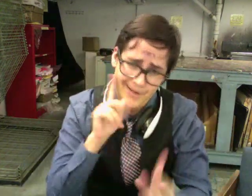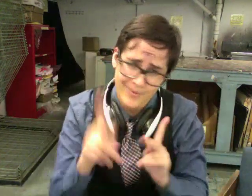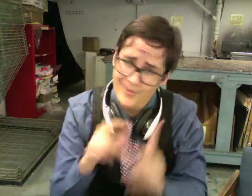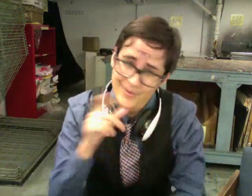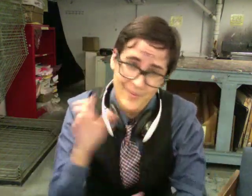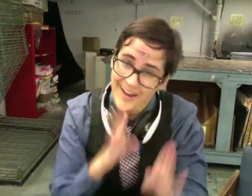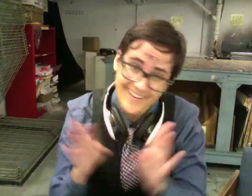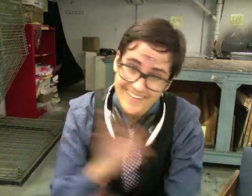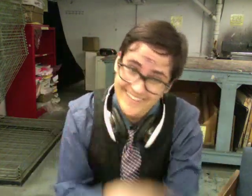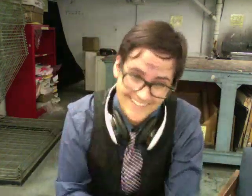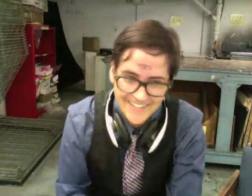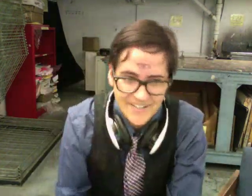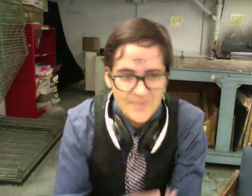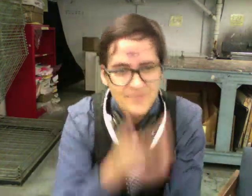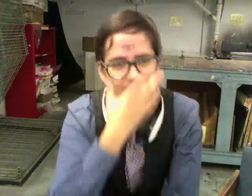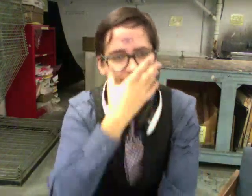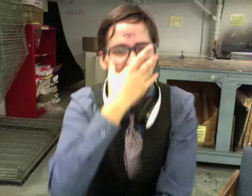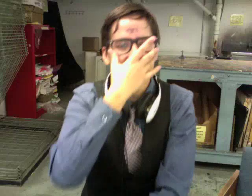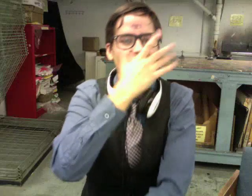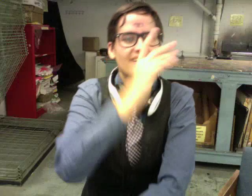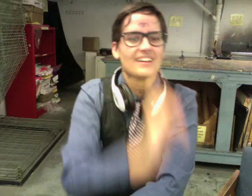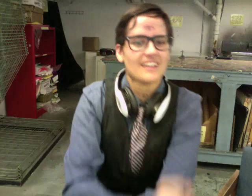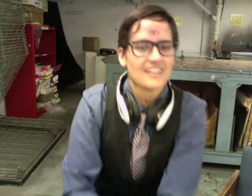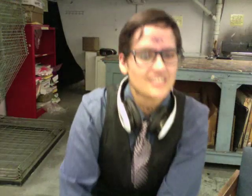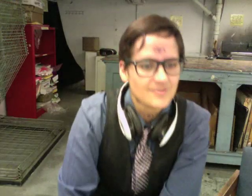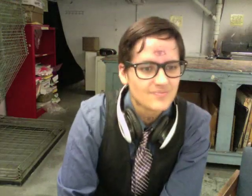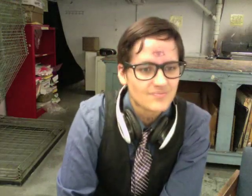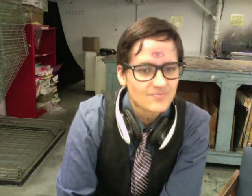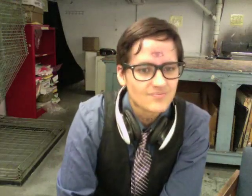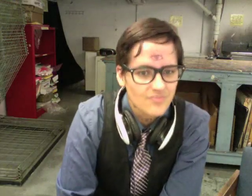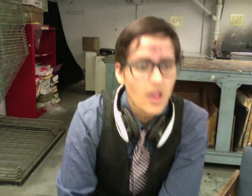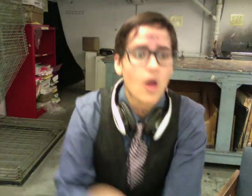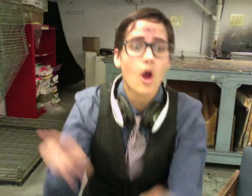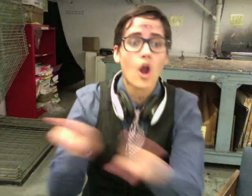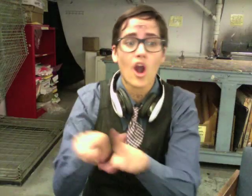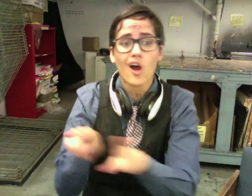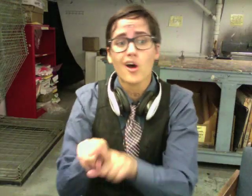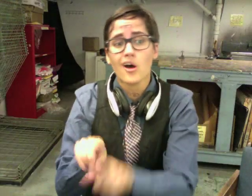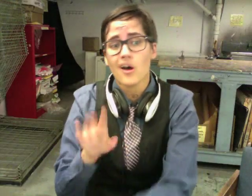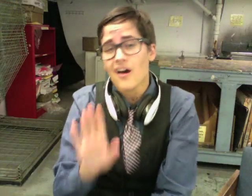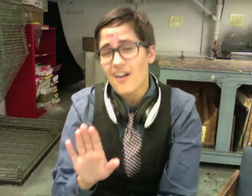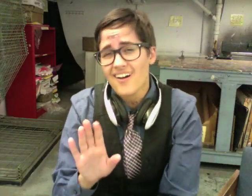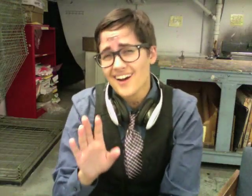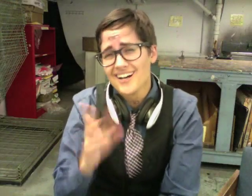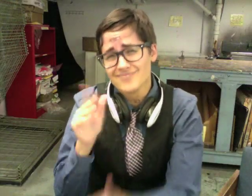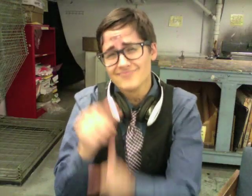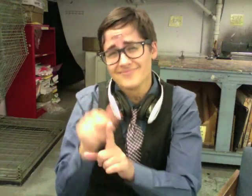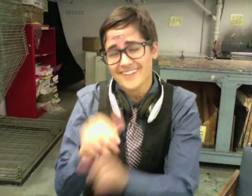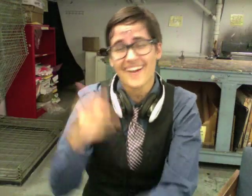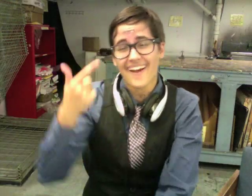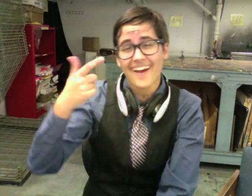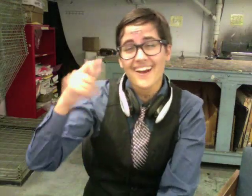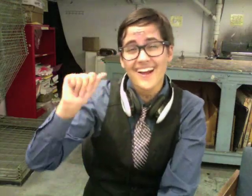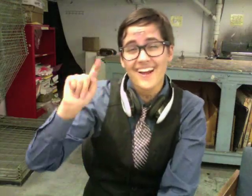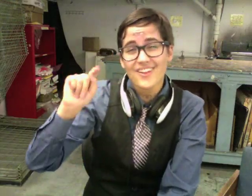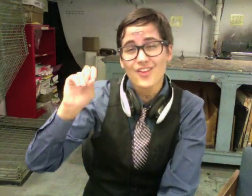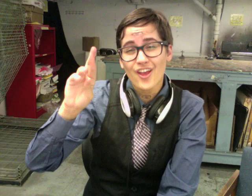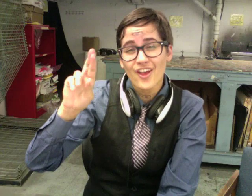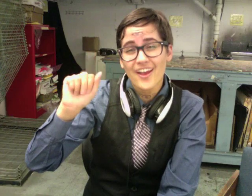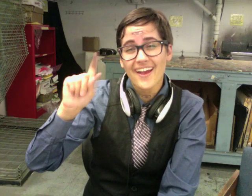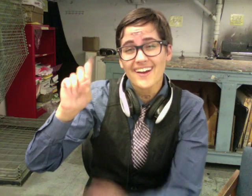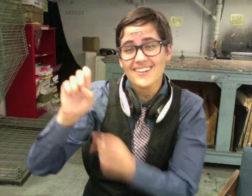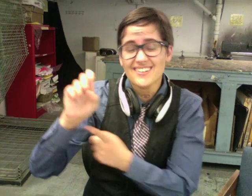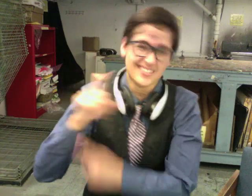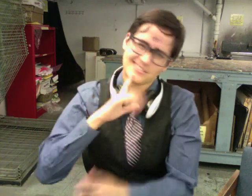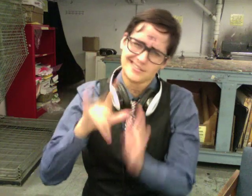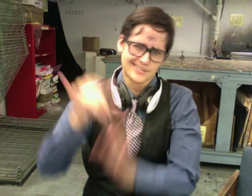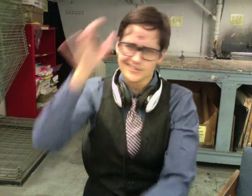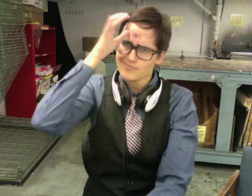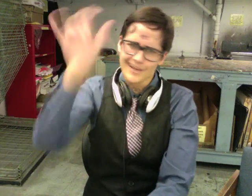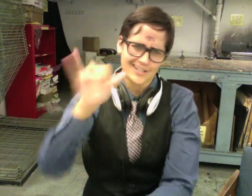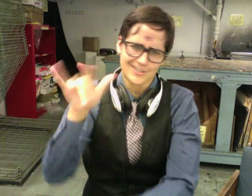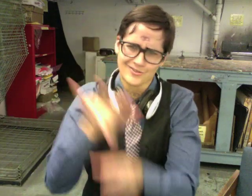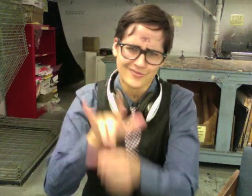Also, remember: Gatorade is basically soda, so give your kids